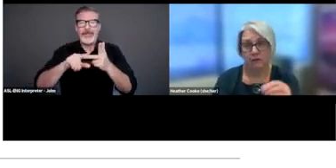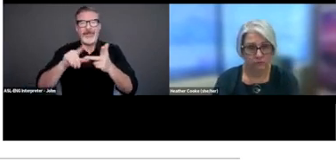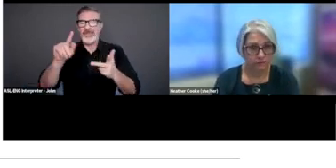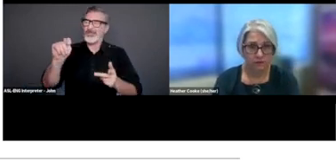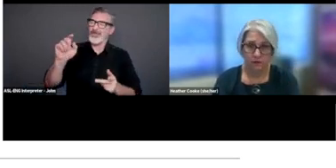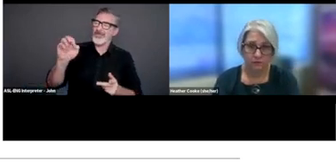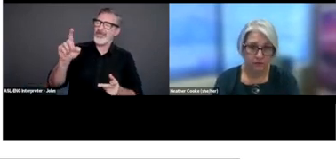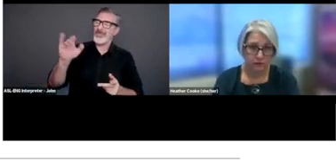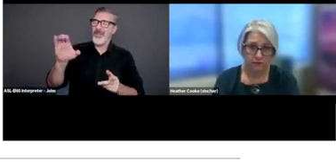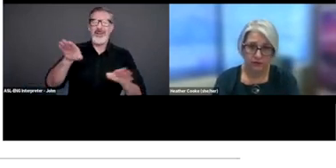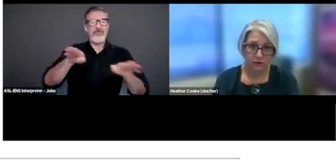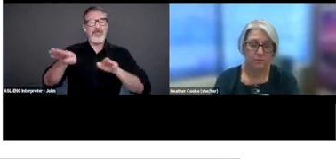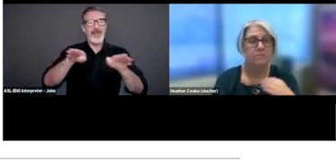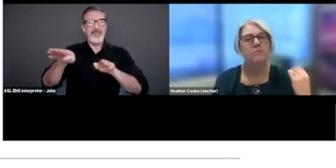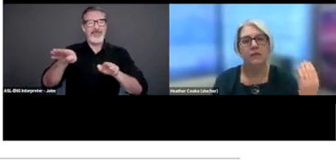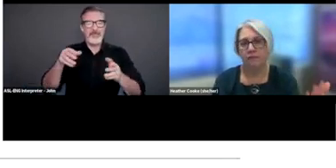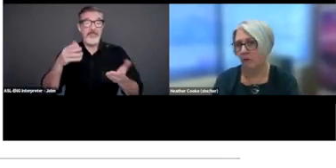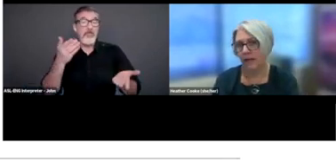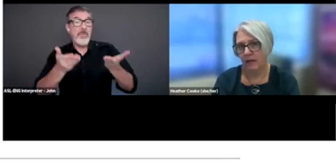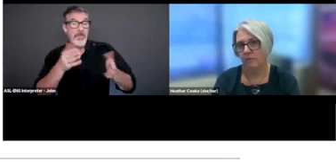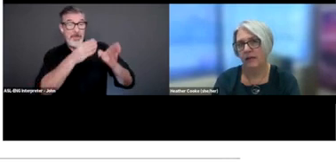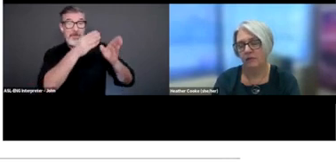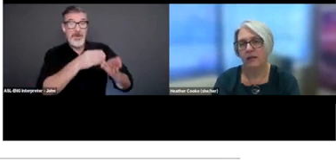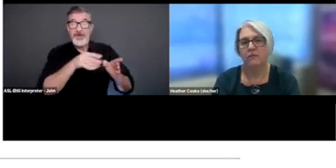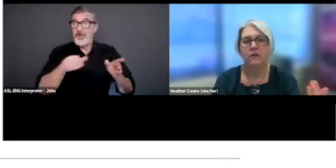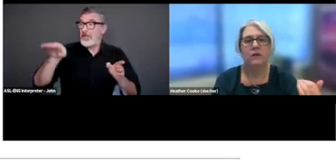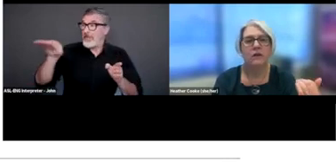colleagues request for help and they go ahead with that transfer